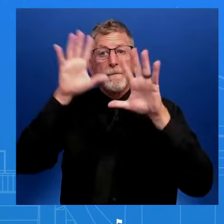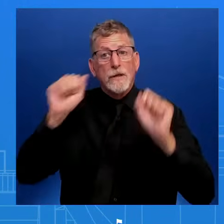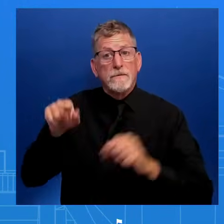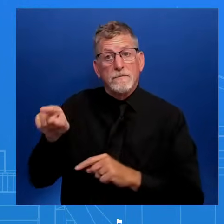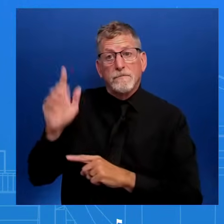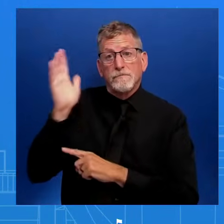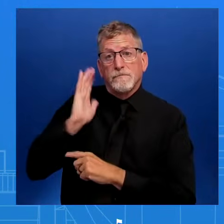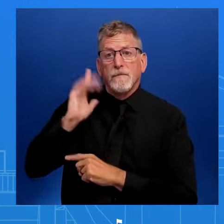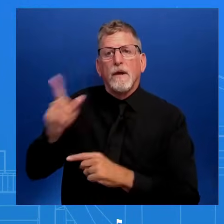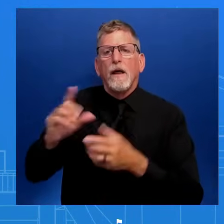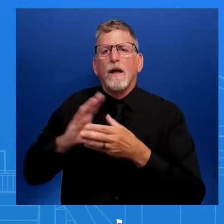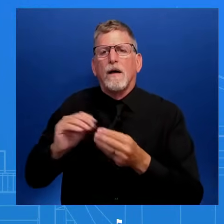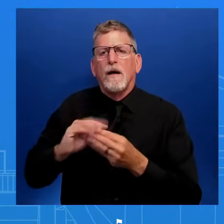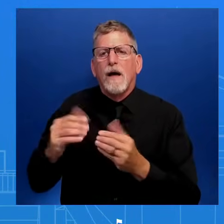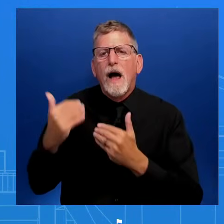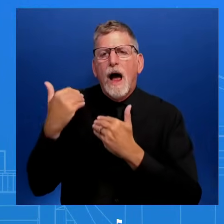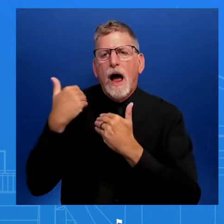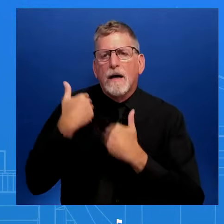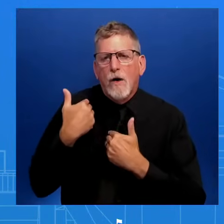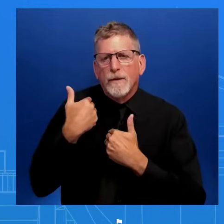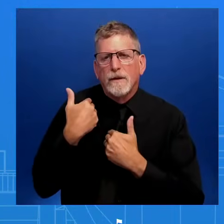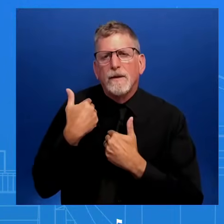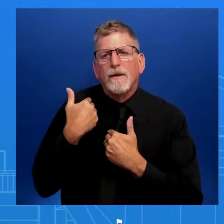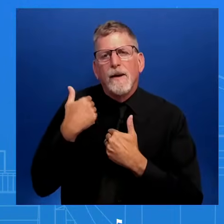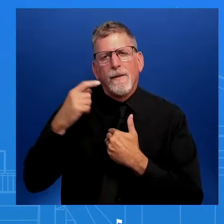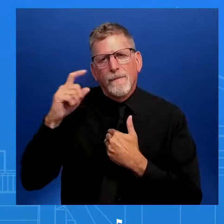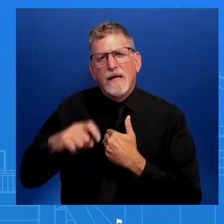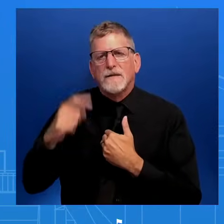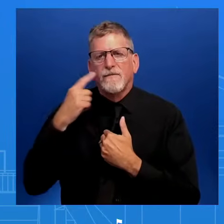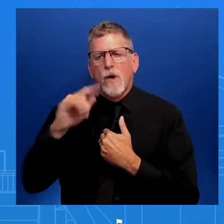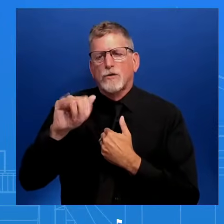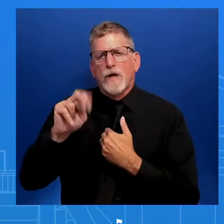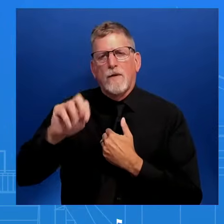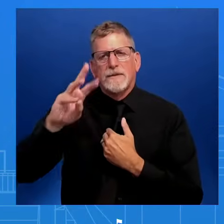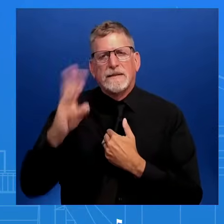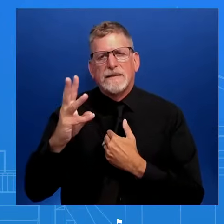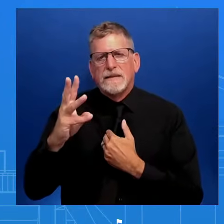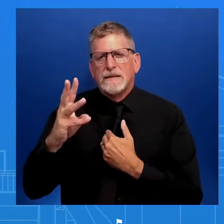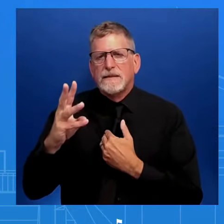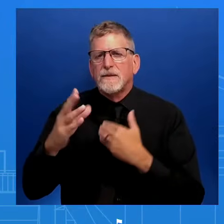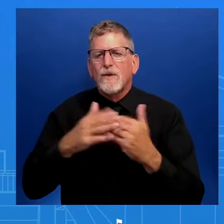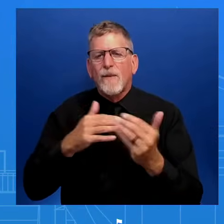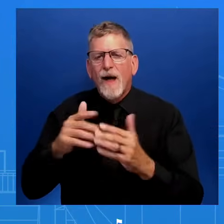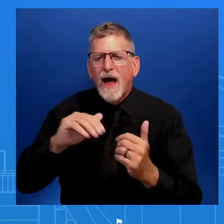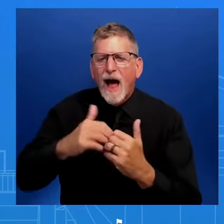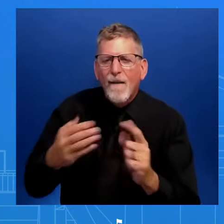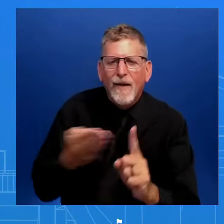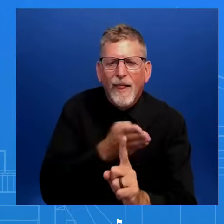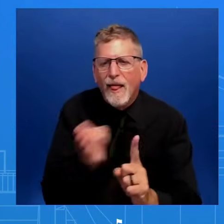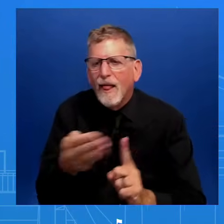It's a conversation that happens with the visiting country. Don't have anything more to share on that. As they are proceeding with the way